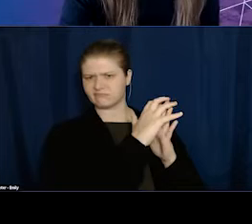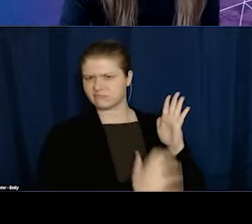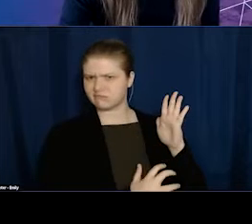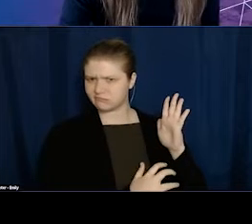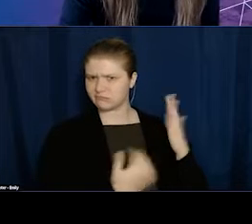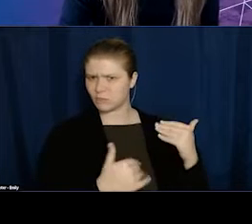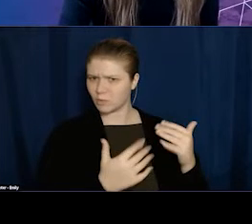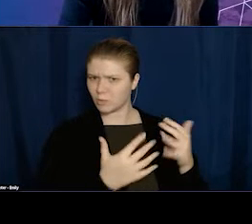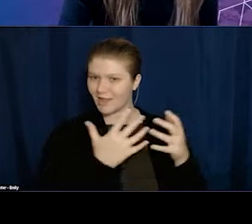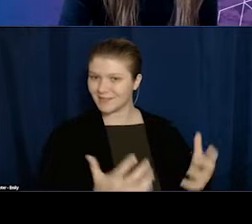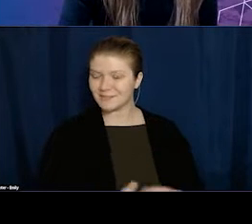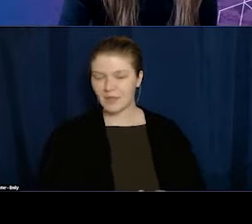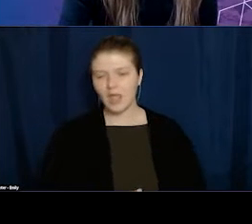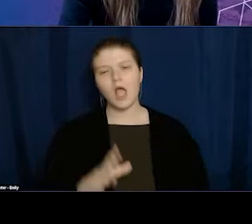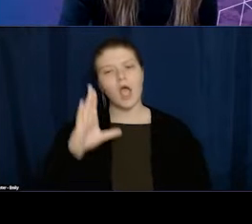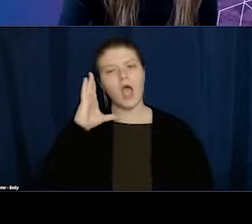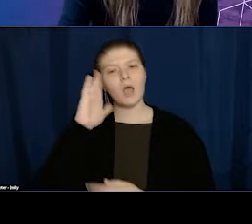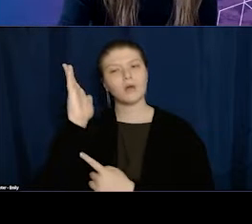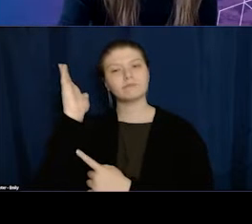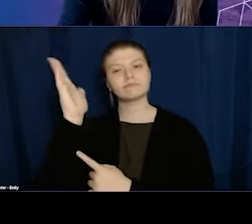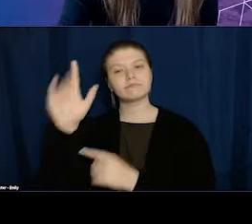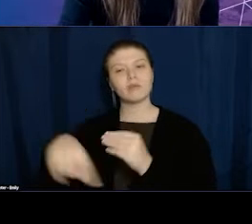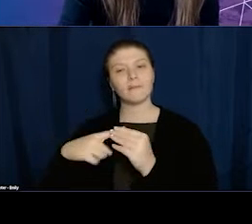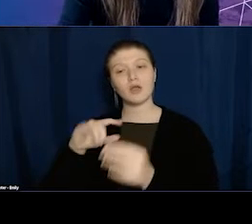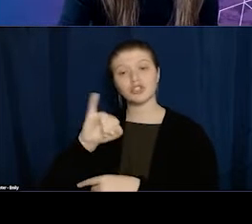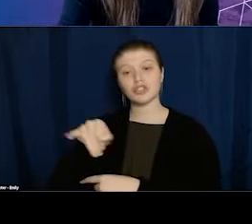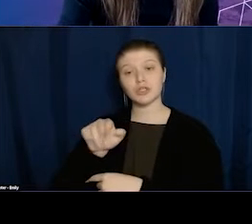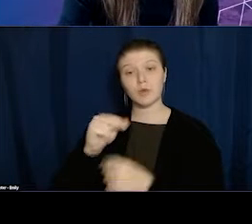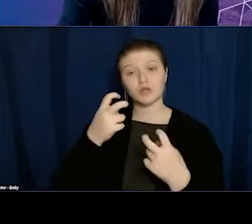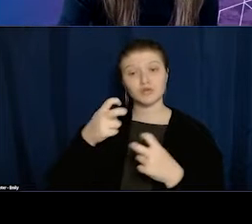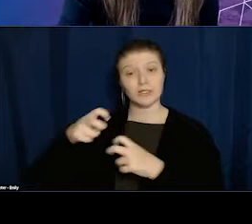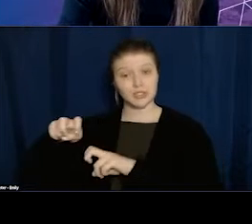I'm going to talk a little bit about the January transition from FastLane to Research.gov